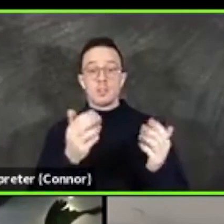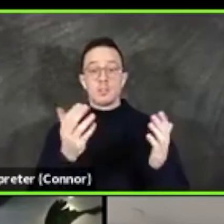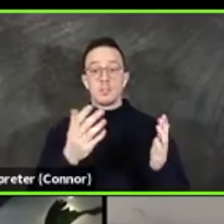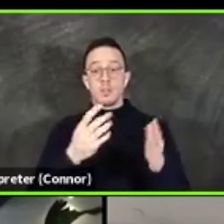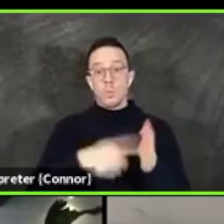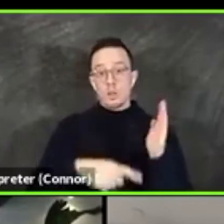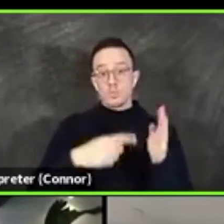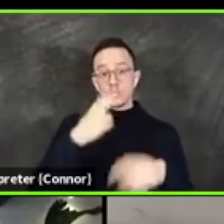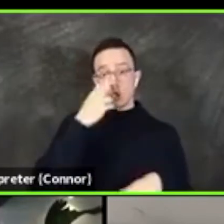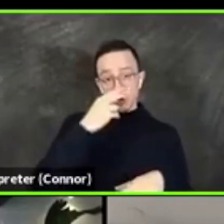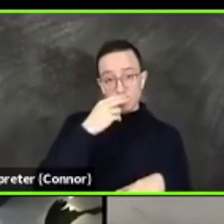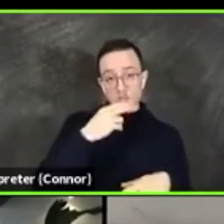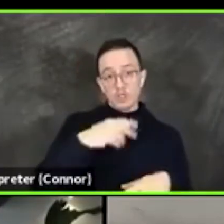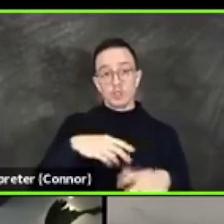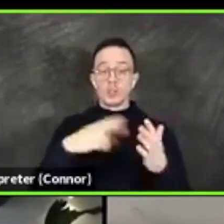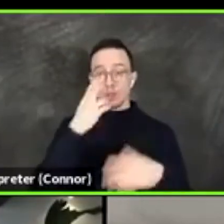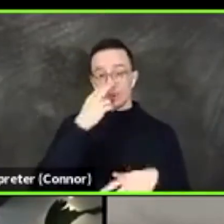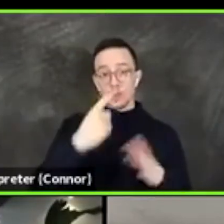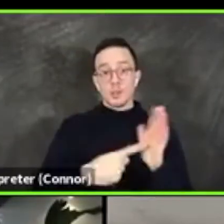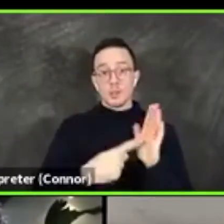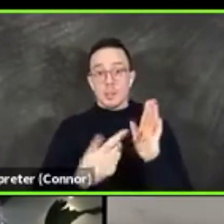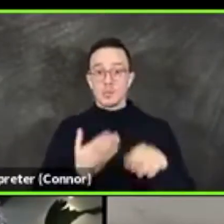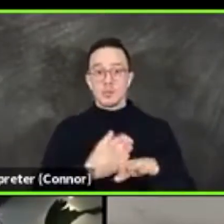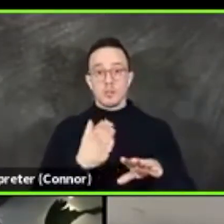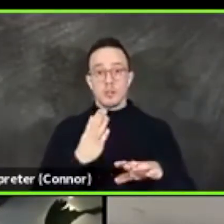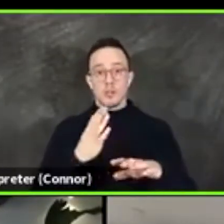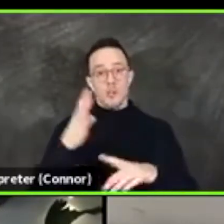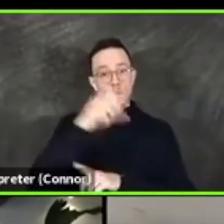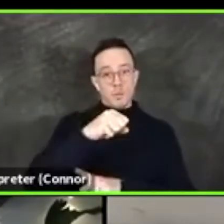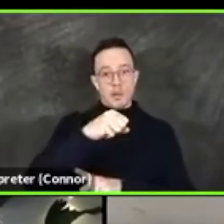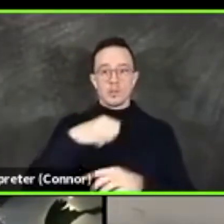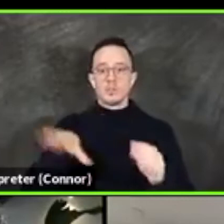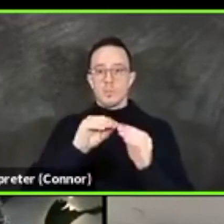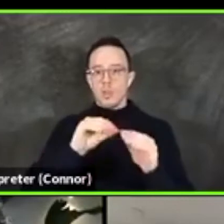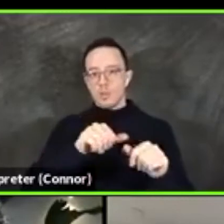OTHER MODES -- IT'S HARD FOR COMPLETE SIMULTANEITY, OF COURSE,